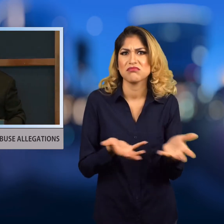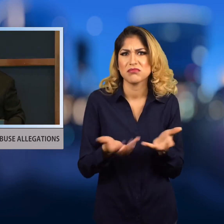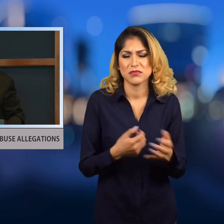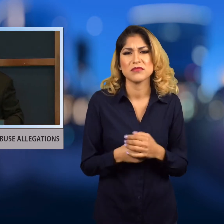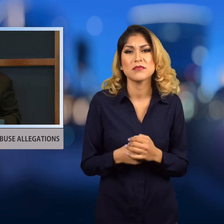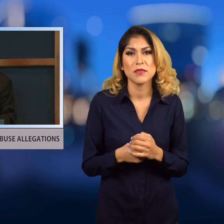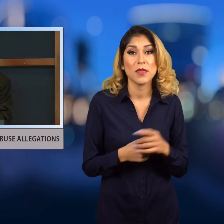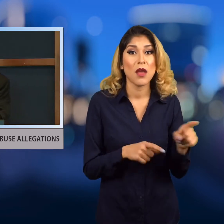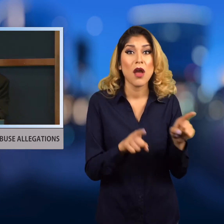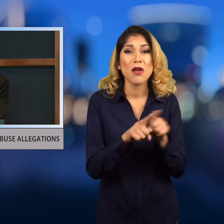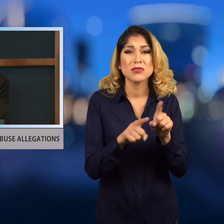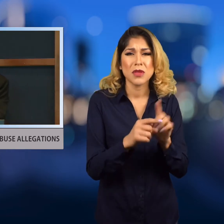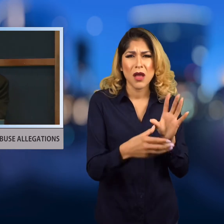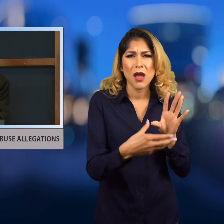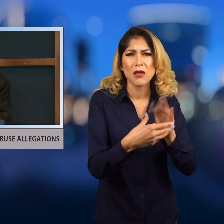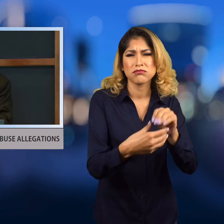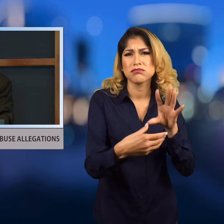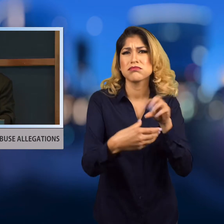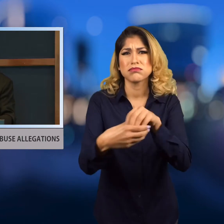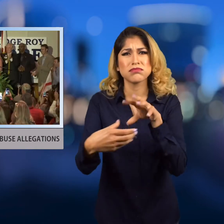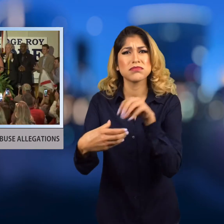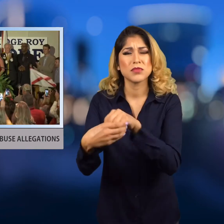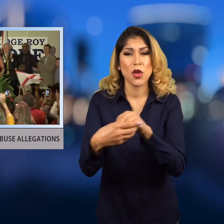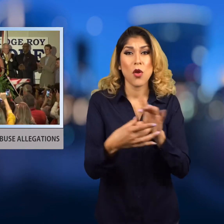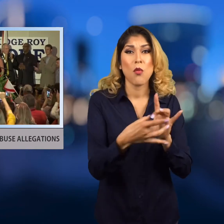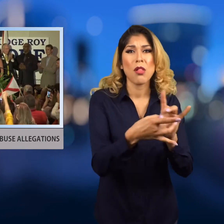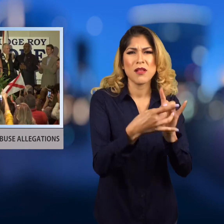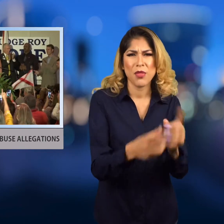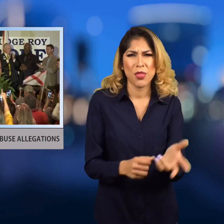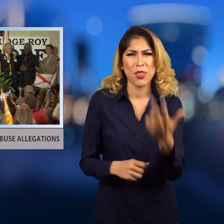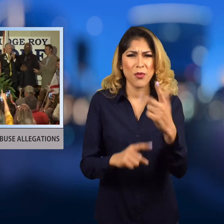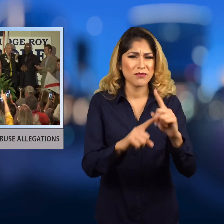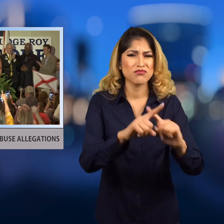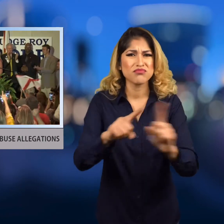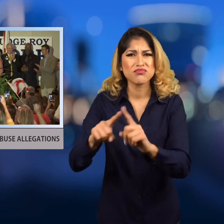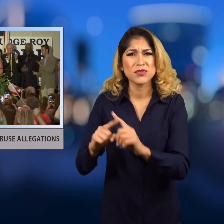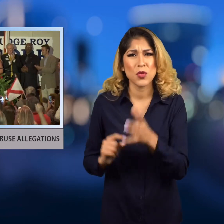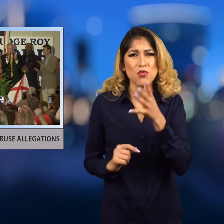and pursued relationships with three young women between the ages of